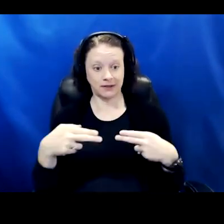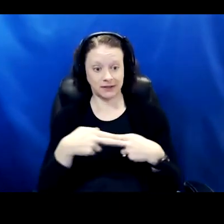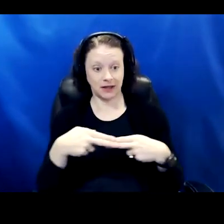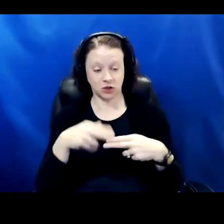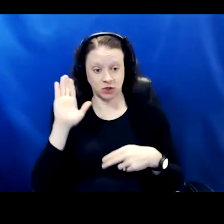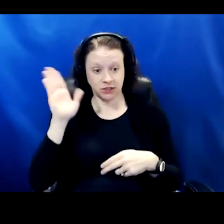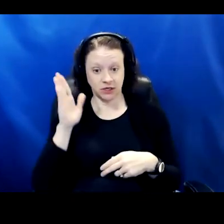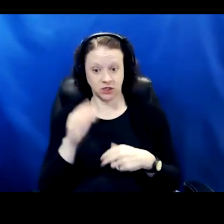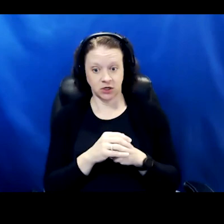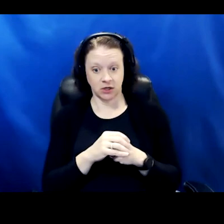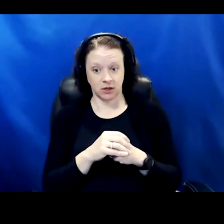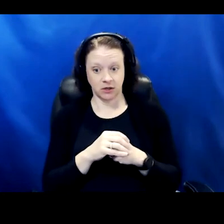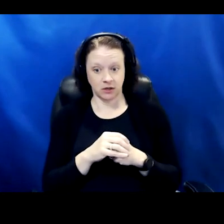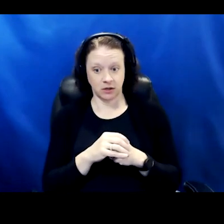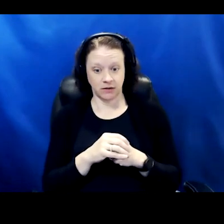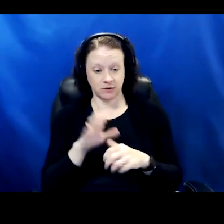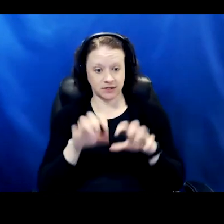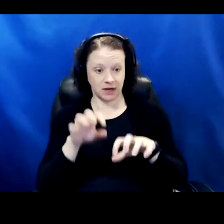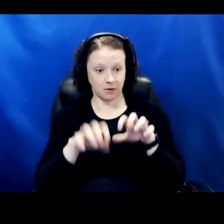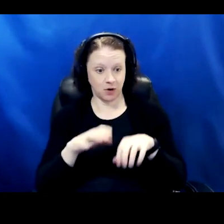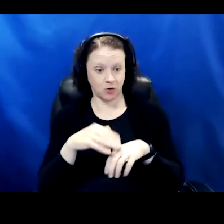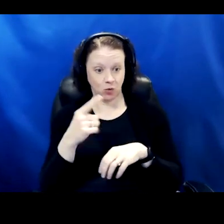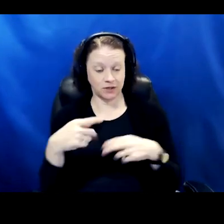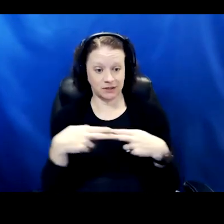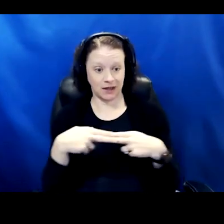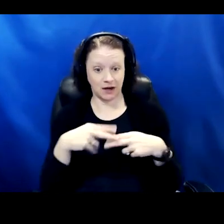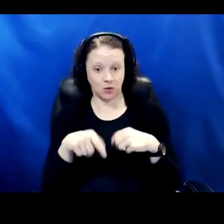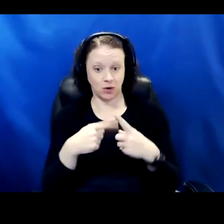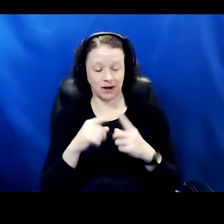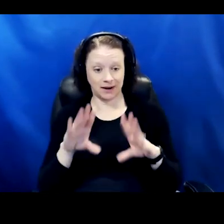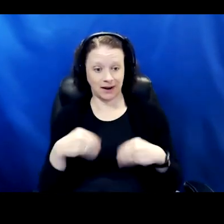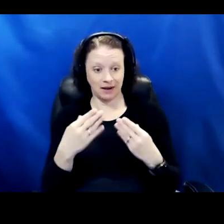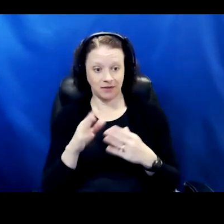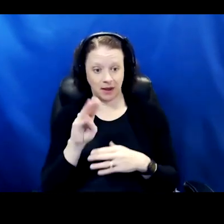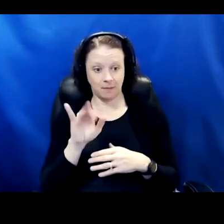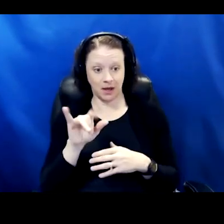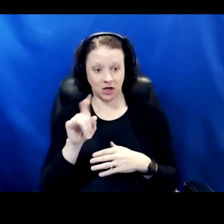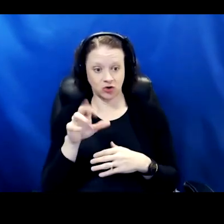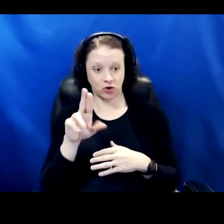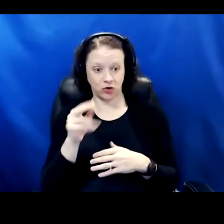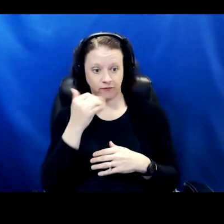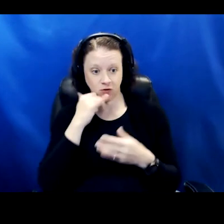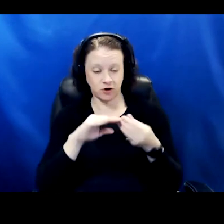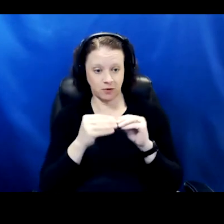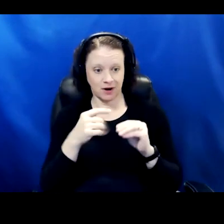there was a typo on one of the slides. And when I gave the My Turn phone number, I did not give it properly.